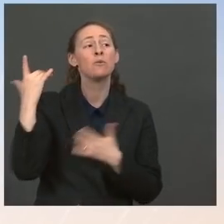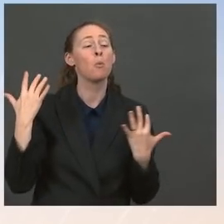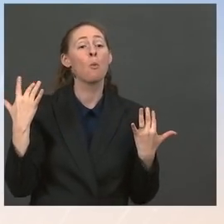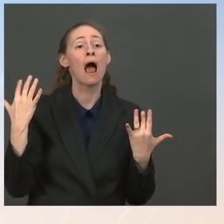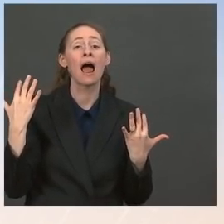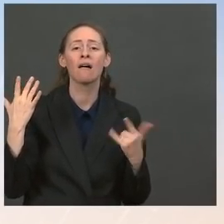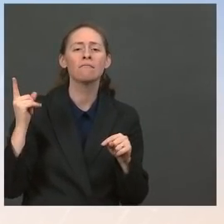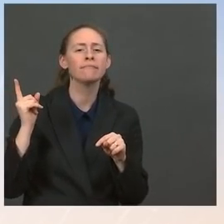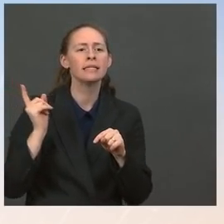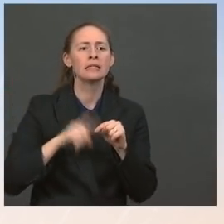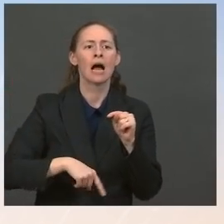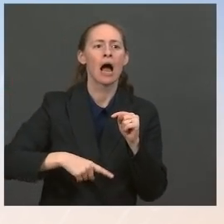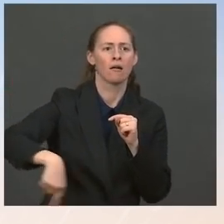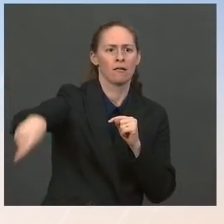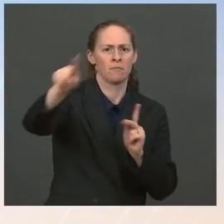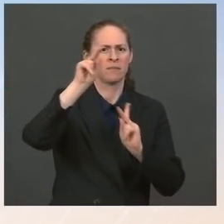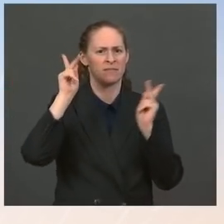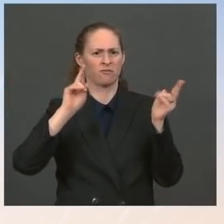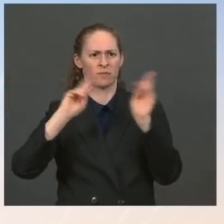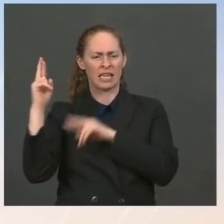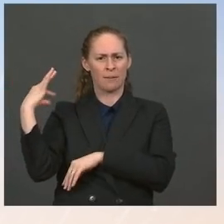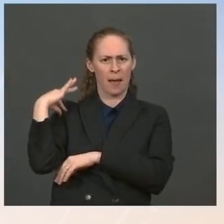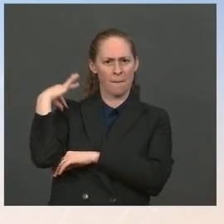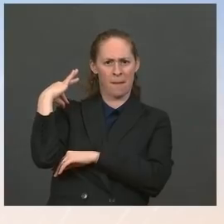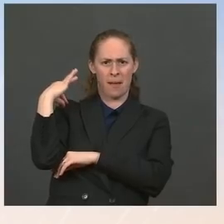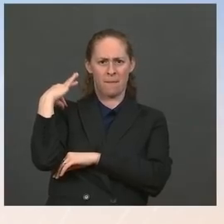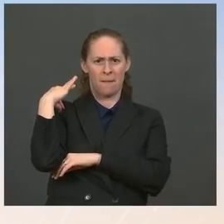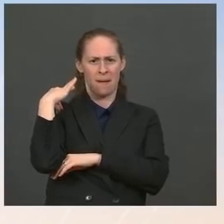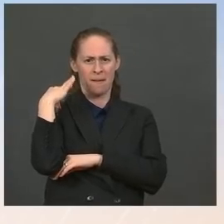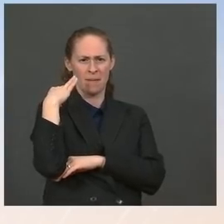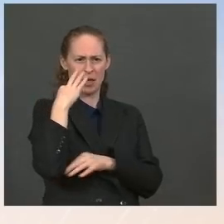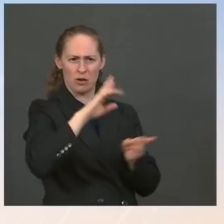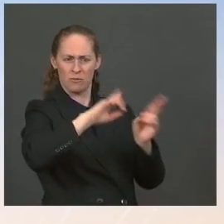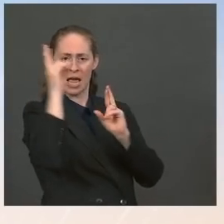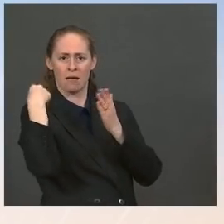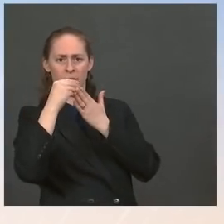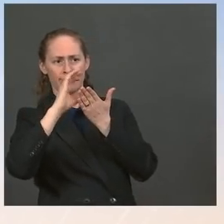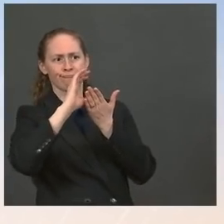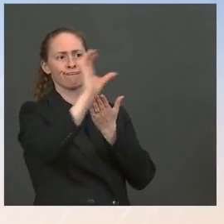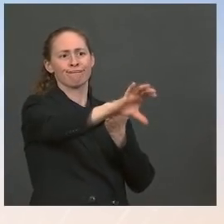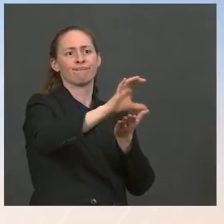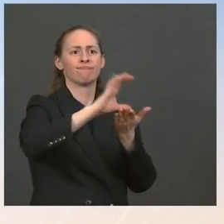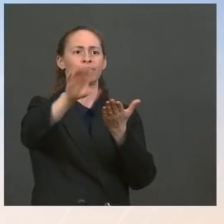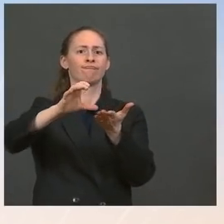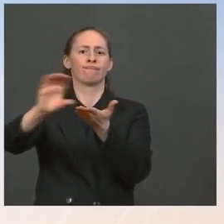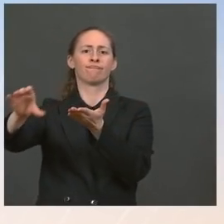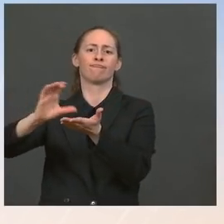and then we're just able to fund that many more. And we're already -- even though I'm going through the applications for this year's RAISE program now,